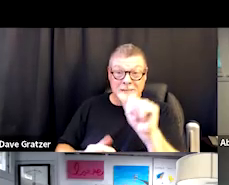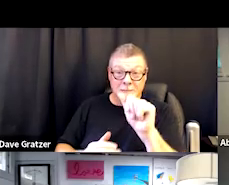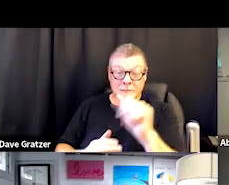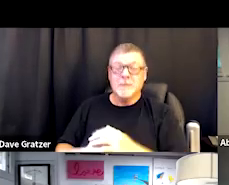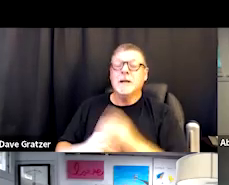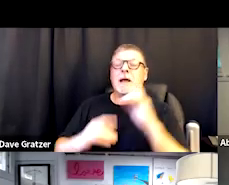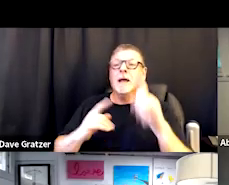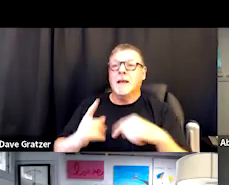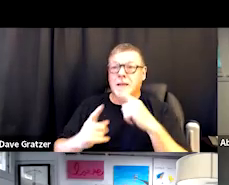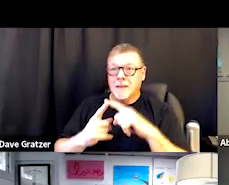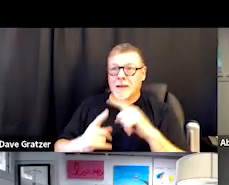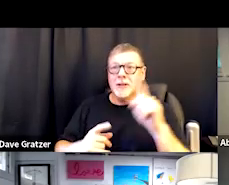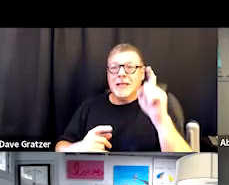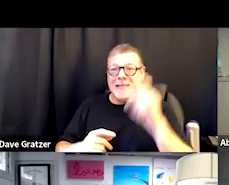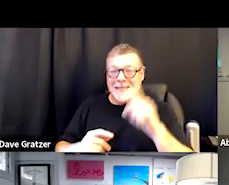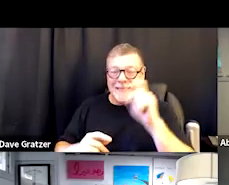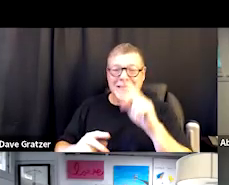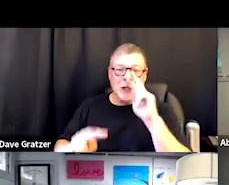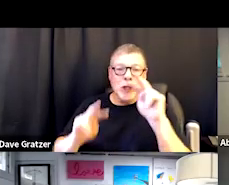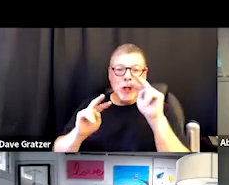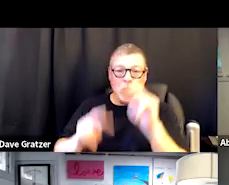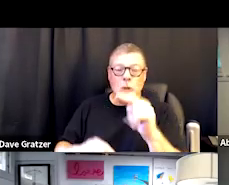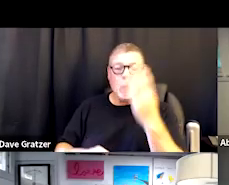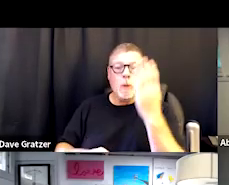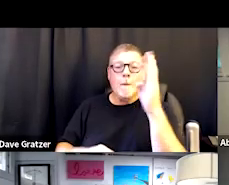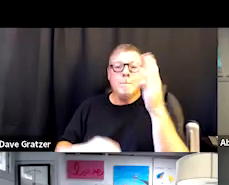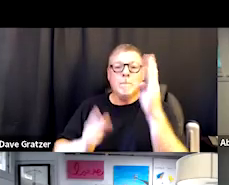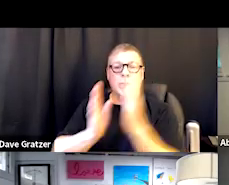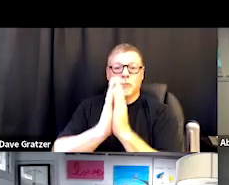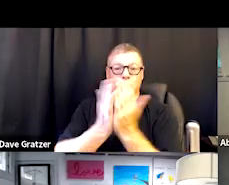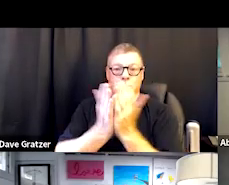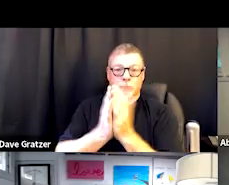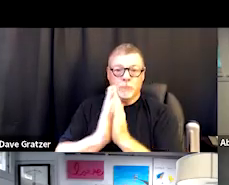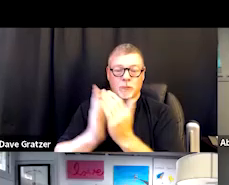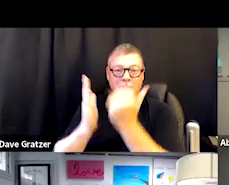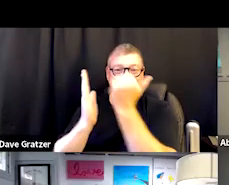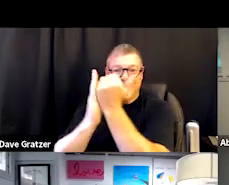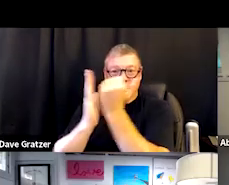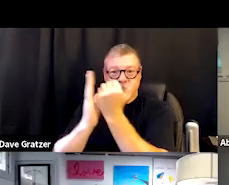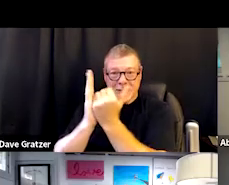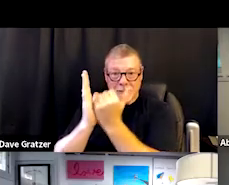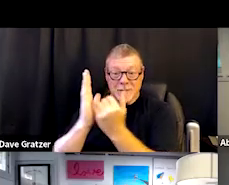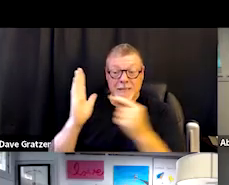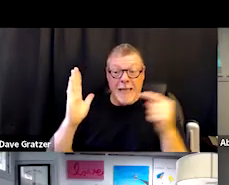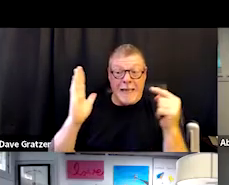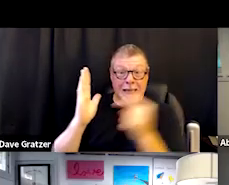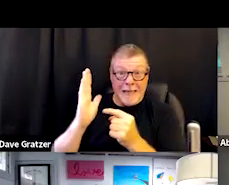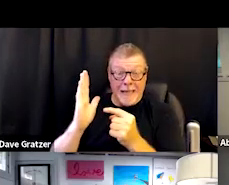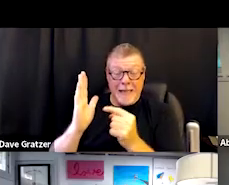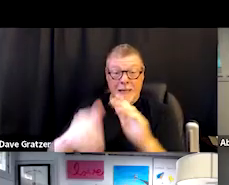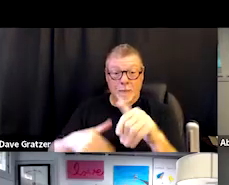you need to look at the Blue Book listings. The Blue Book listings provide information